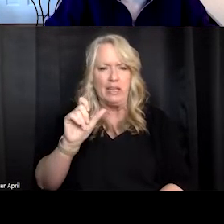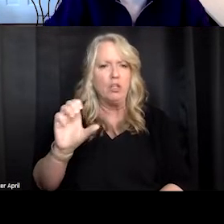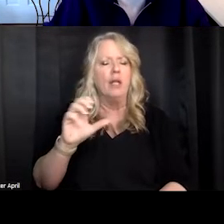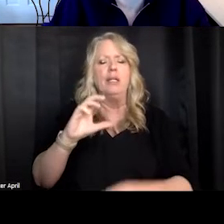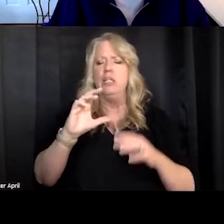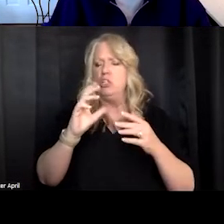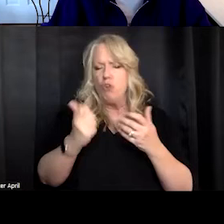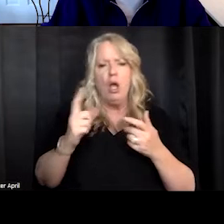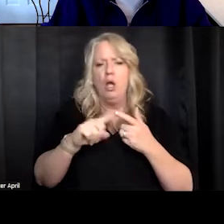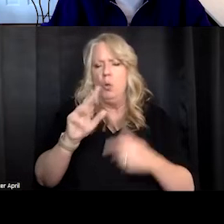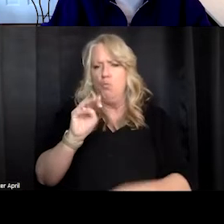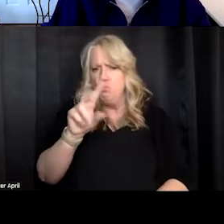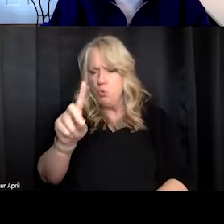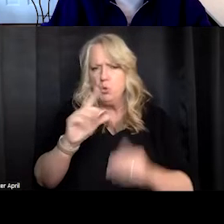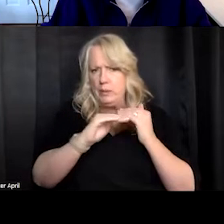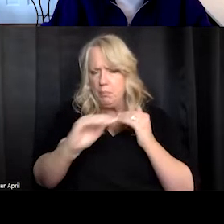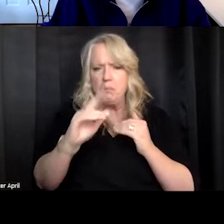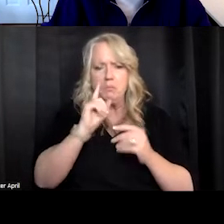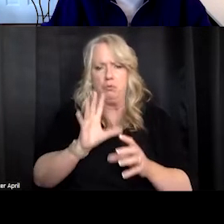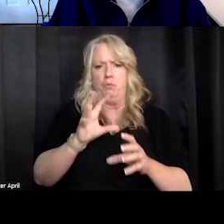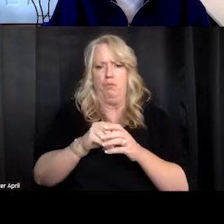RATIO, PARTICULARLY OF